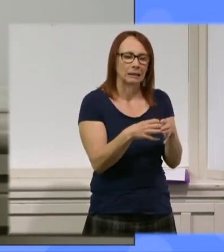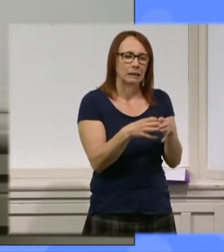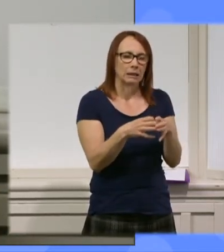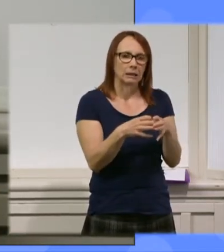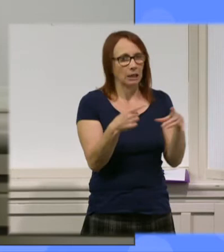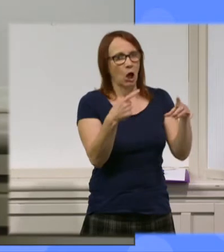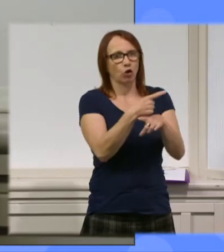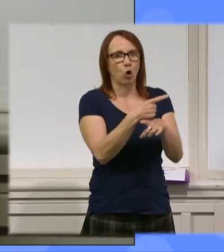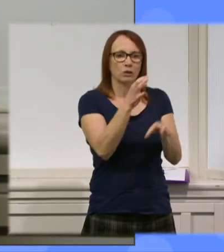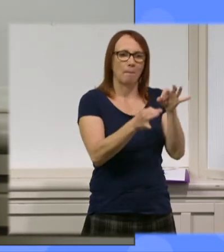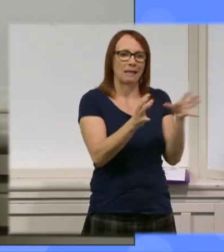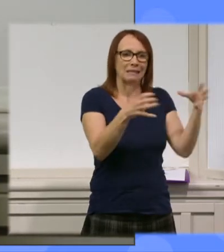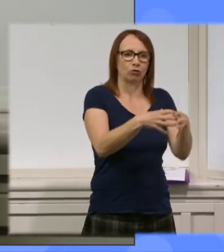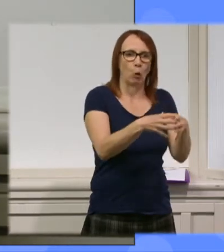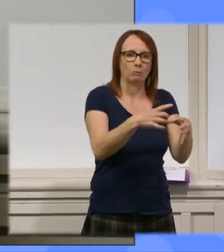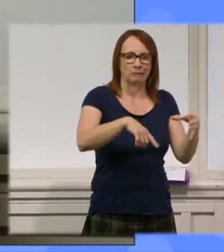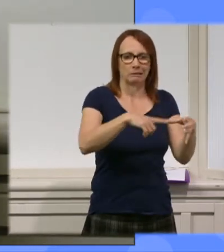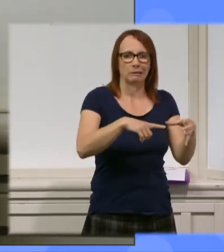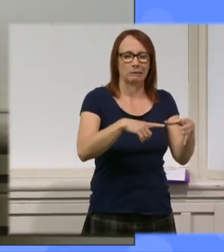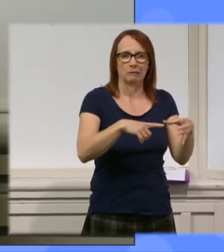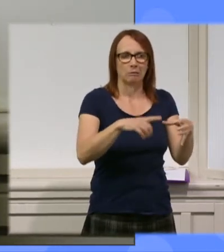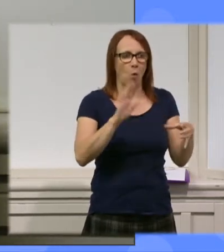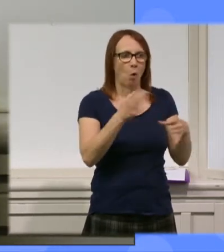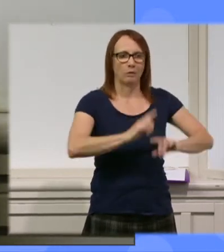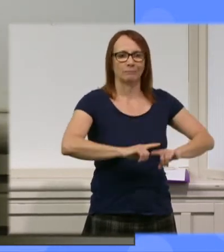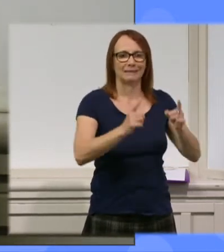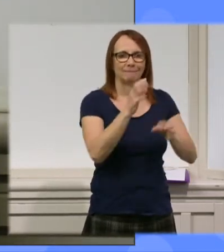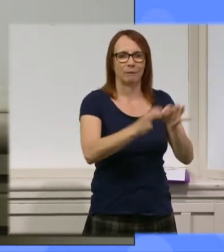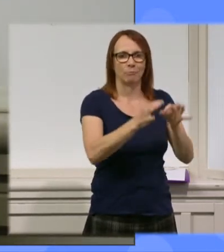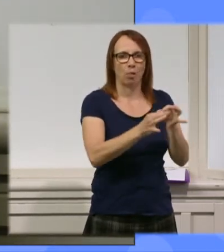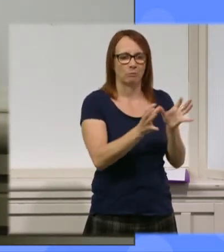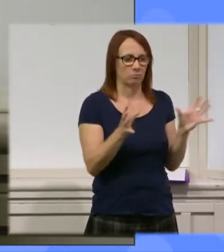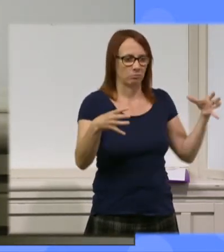implies these are made up of representatives of some or all of the